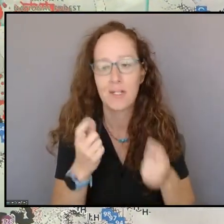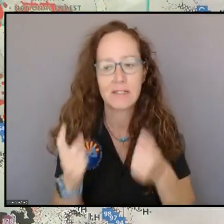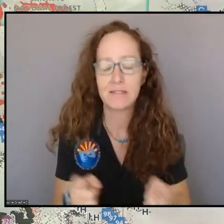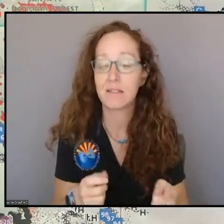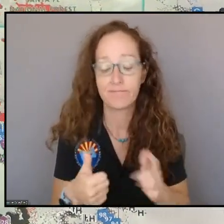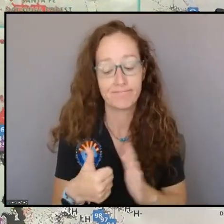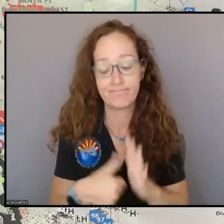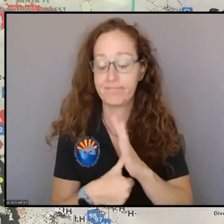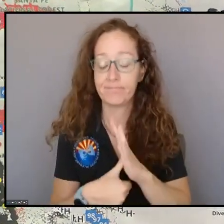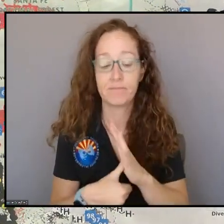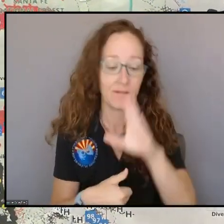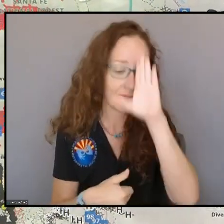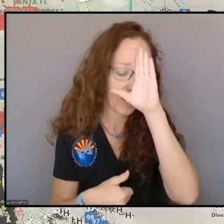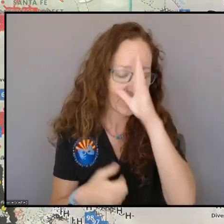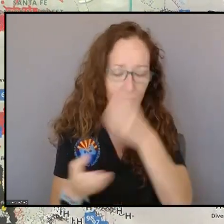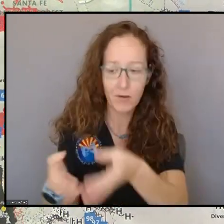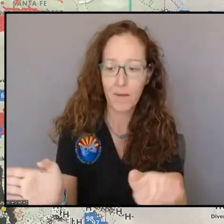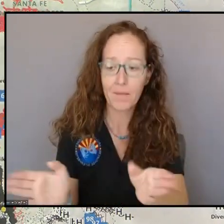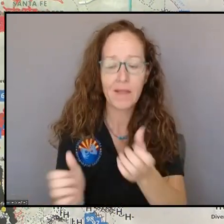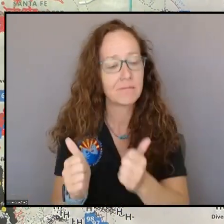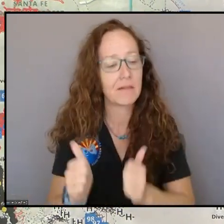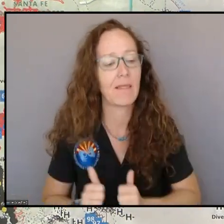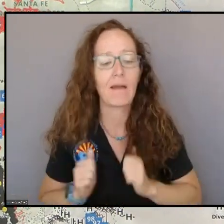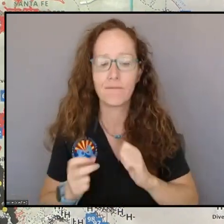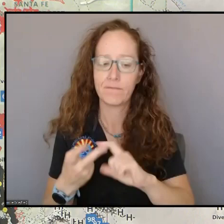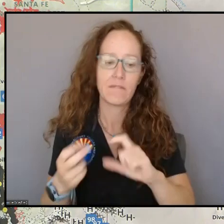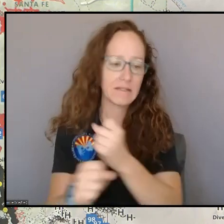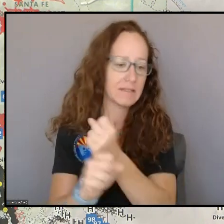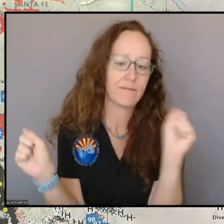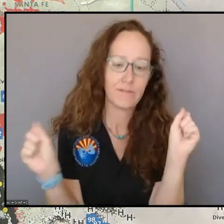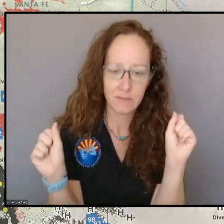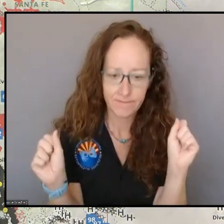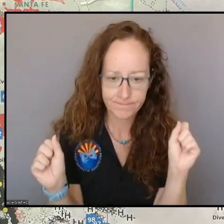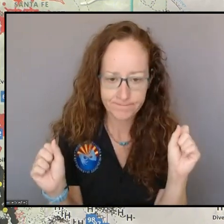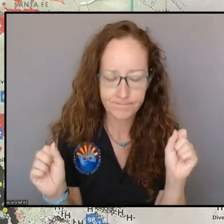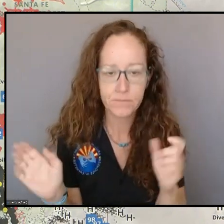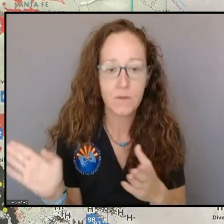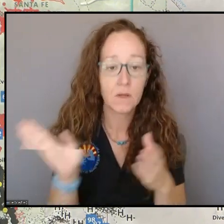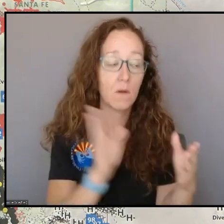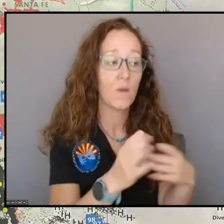and the public. And so, we have incident objectives over here, and those are usually always listed as the #1